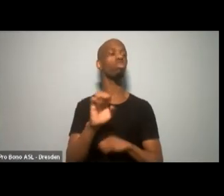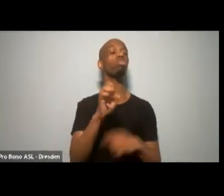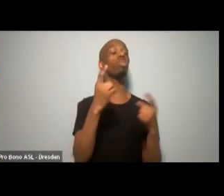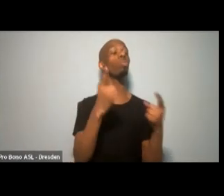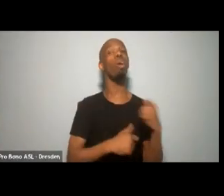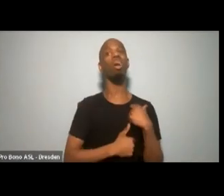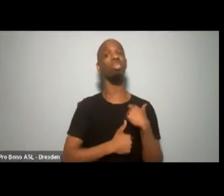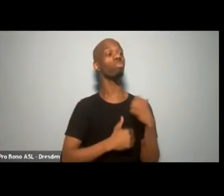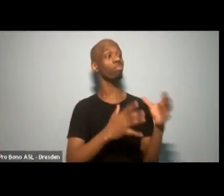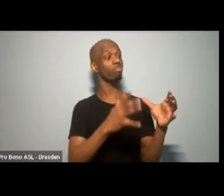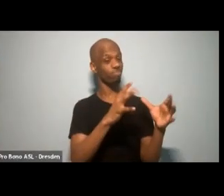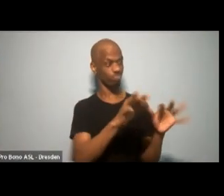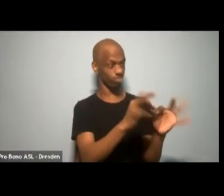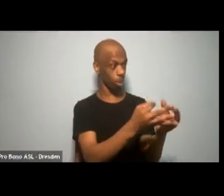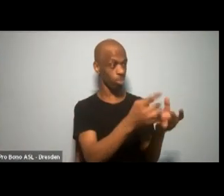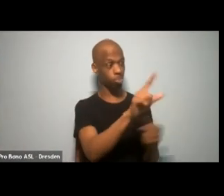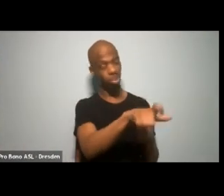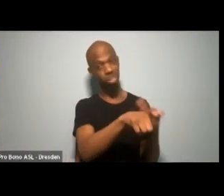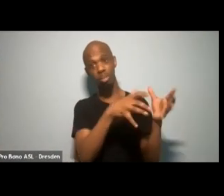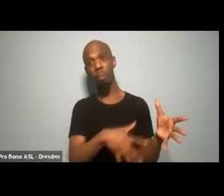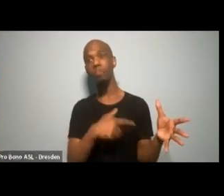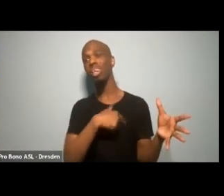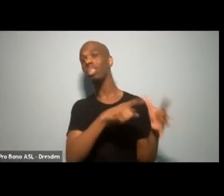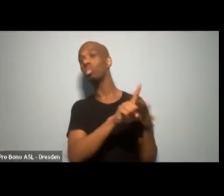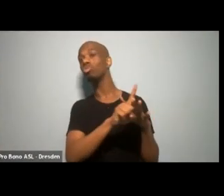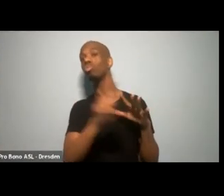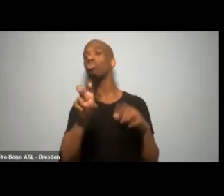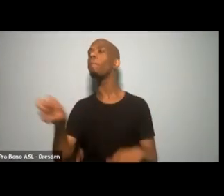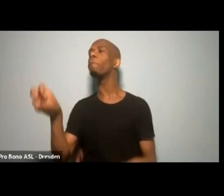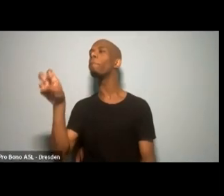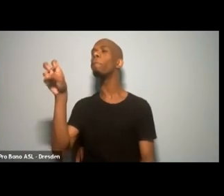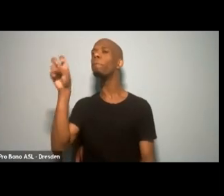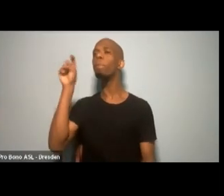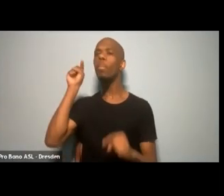and talks and performances where aspects